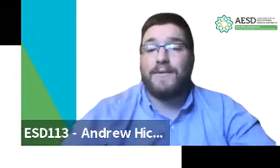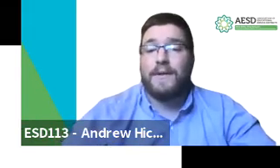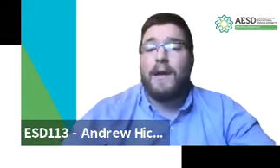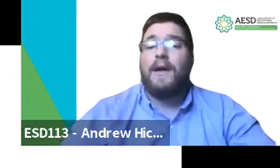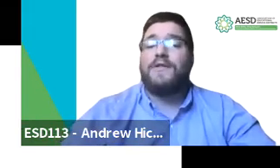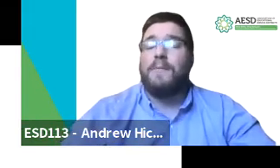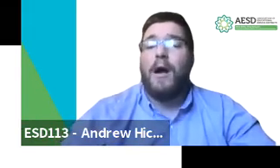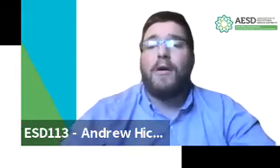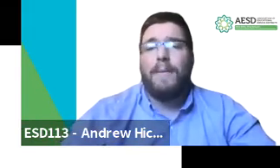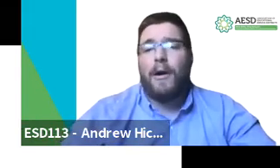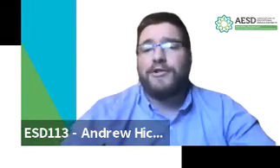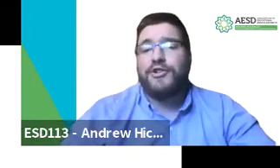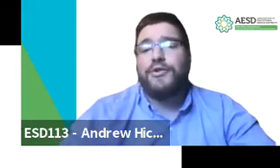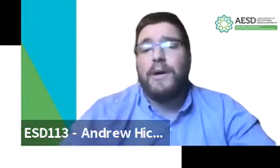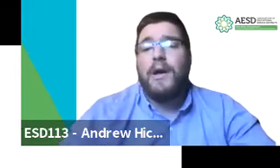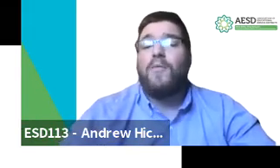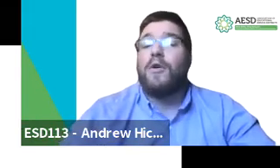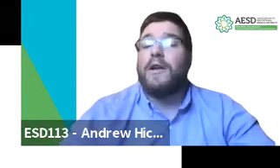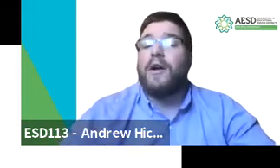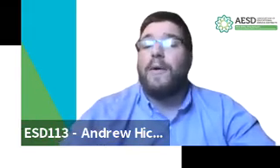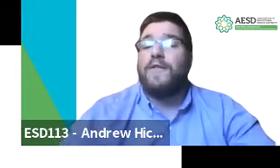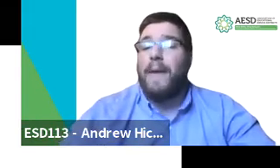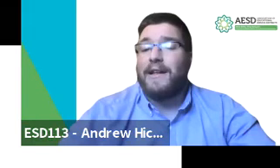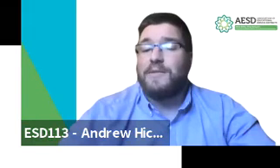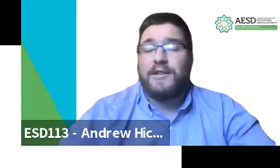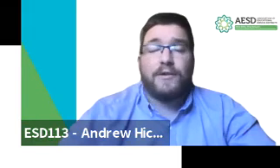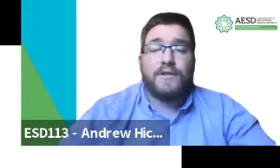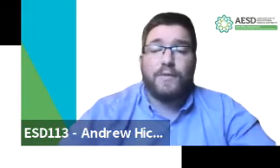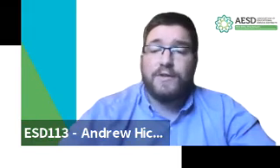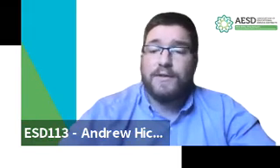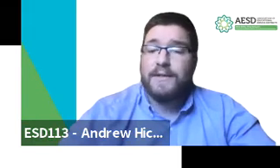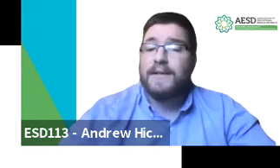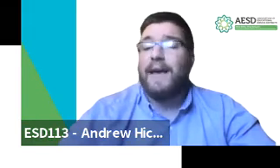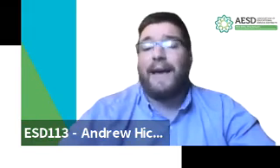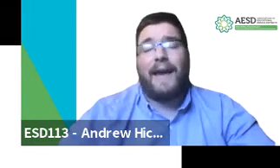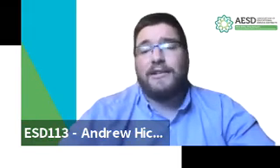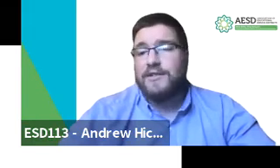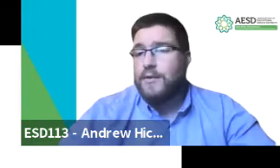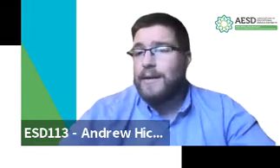Microsoft teams in navigating the overall menus. What are your options? The initial setup, talking about the background, how to login, how to create a class, how to join the class and other features available. It is the basic introduction to Microsoft teams.